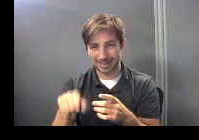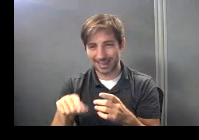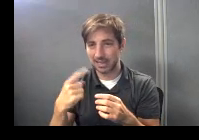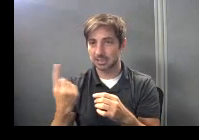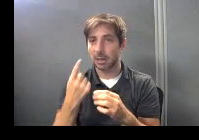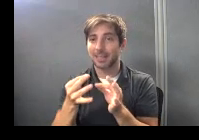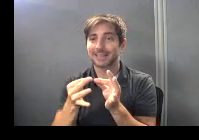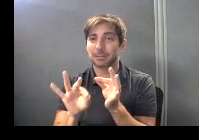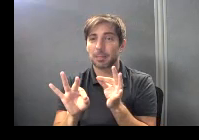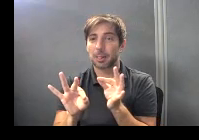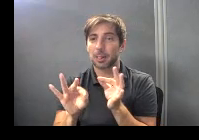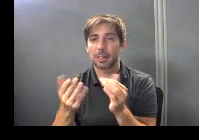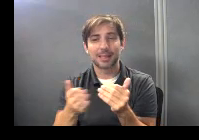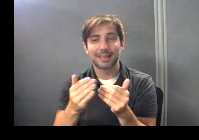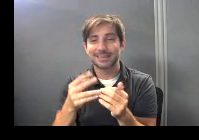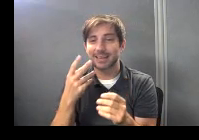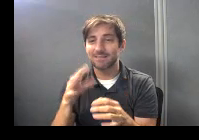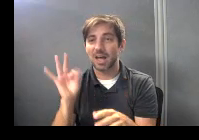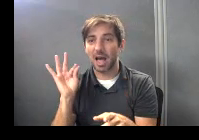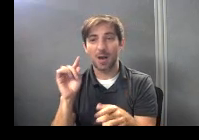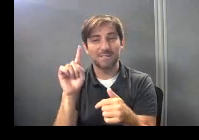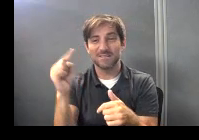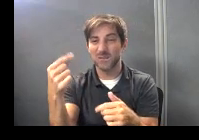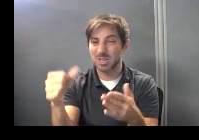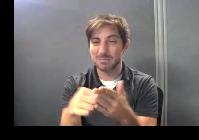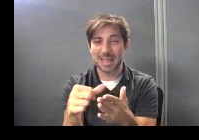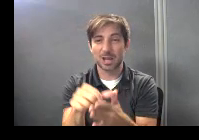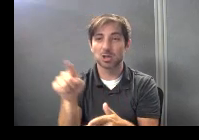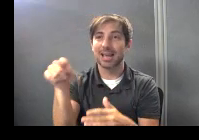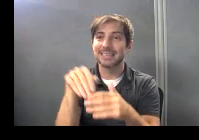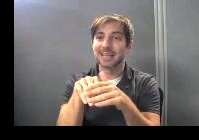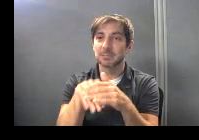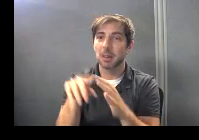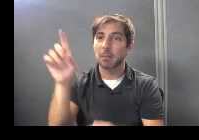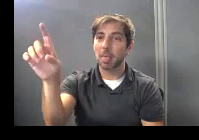FIRST PAGE ABOUT ACCESSIBILITY. SO MANY SAY I WENT TO THE WEBSITE AND COULDN'T